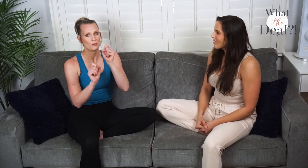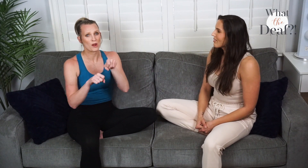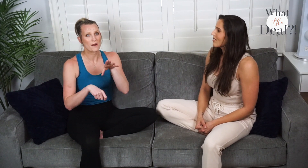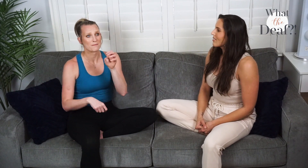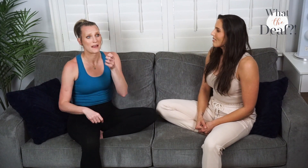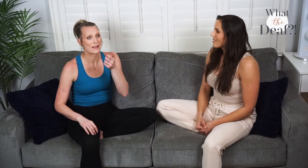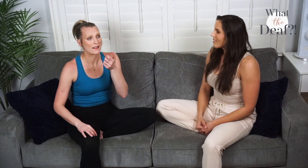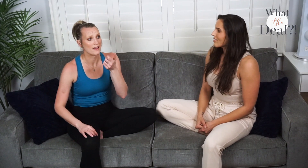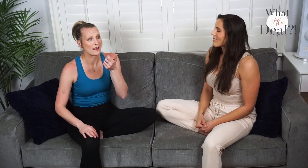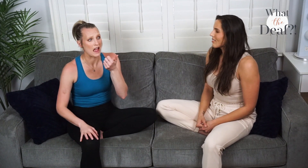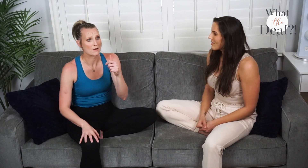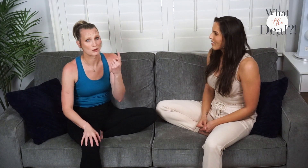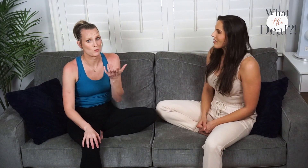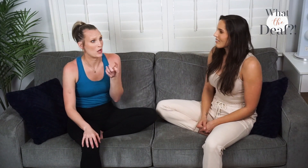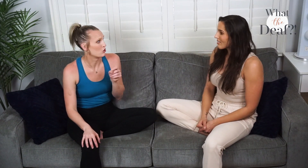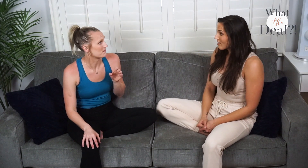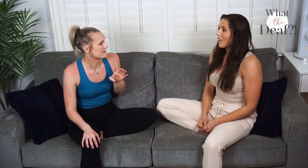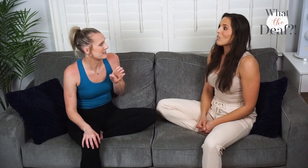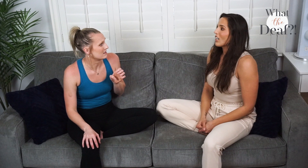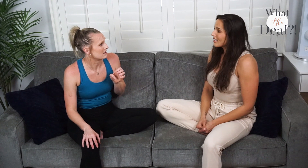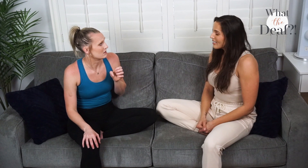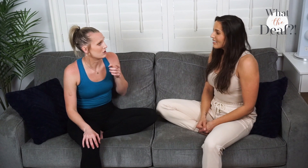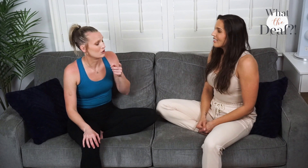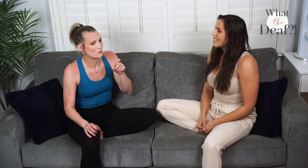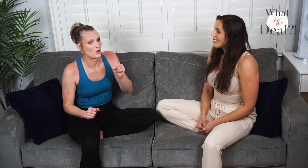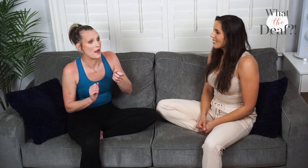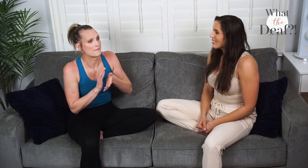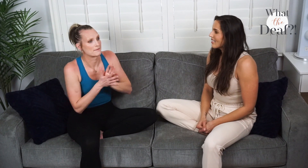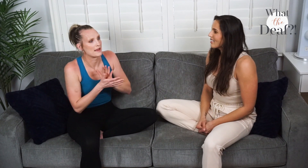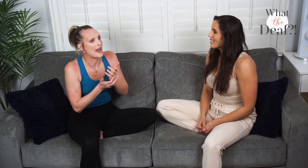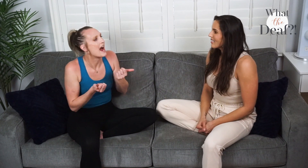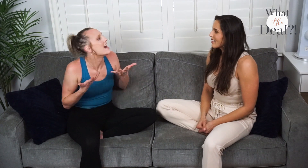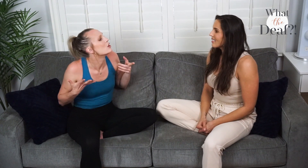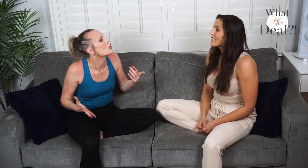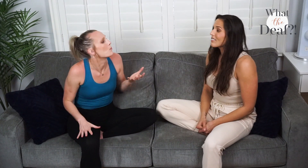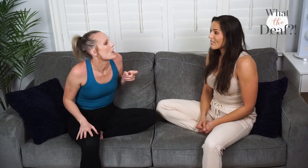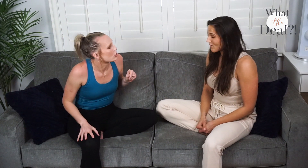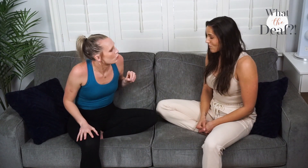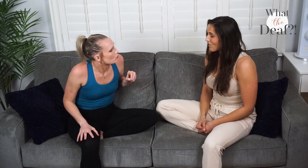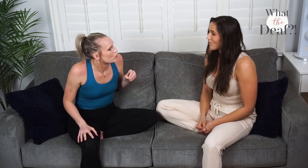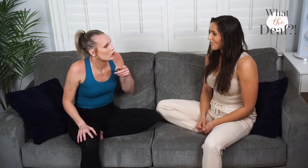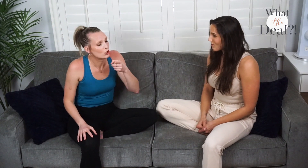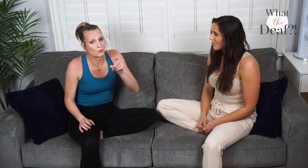You can be anybody you wanna be. -Right! You can become anybody you wanna become.